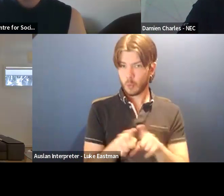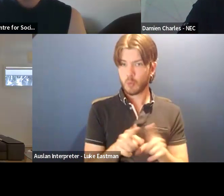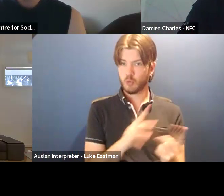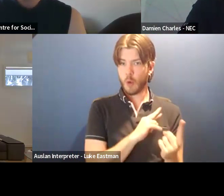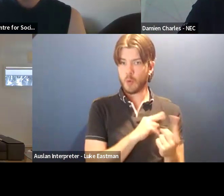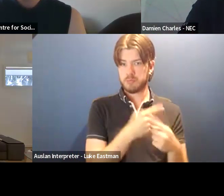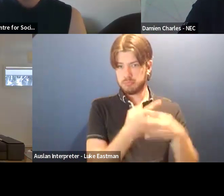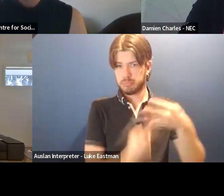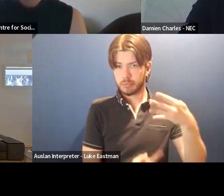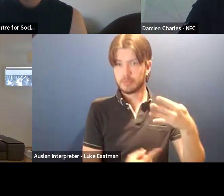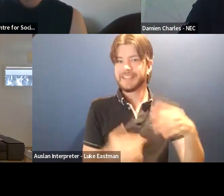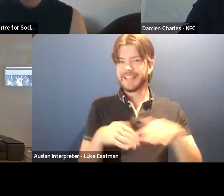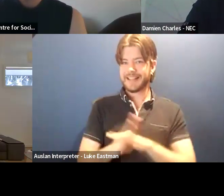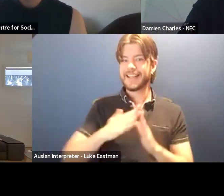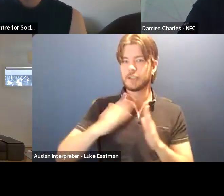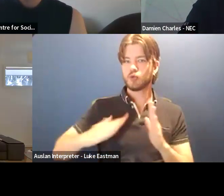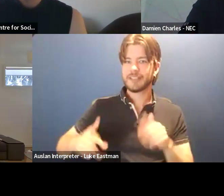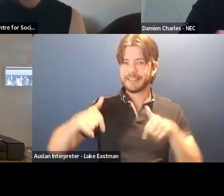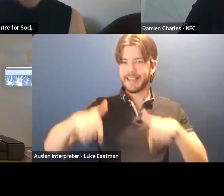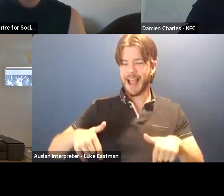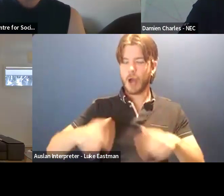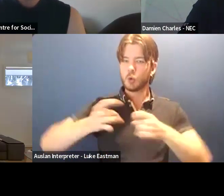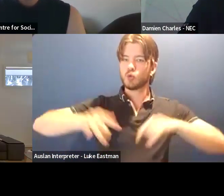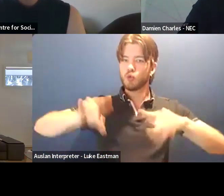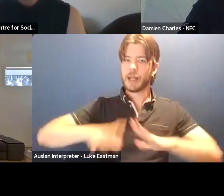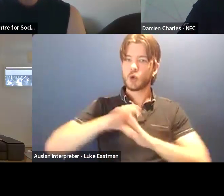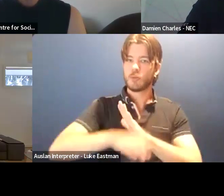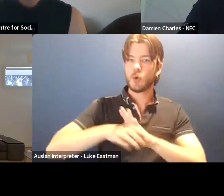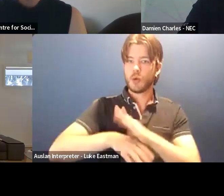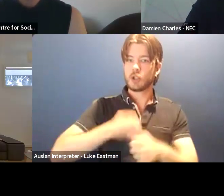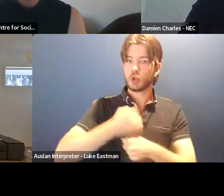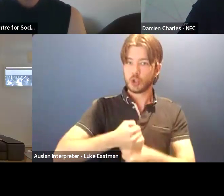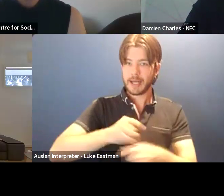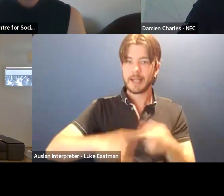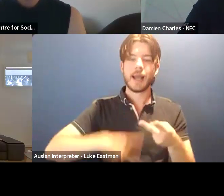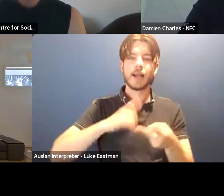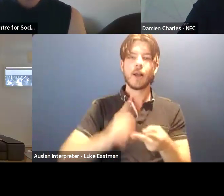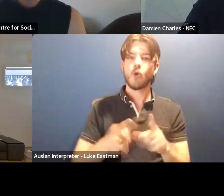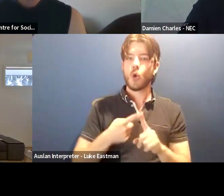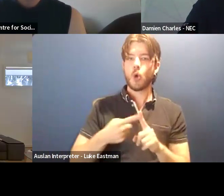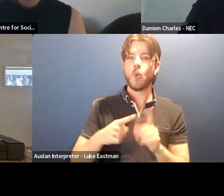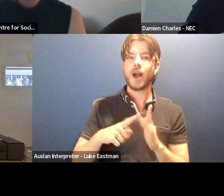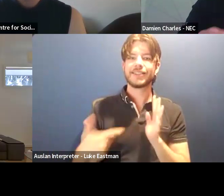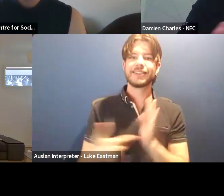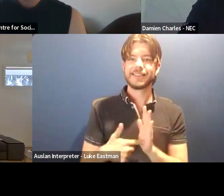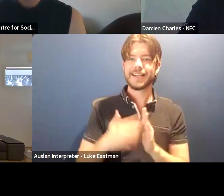locally. I'm in part of the Australian Computer Society and also the local ICT